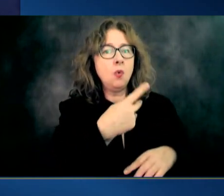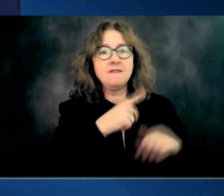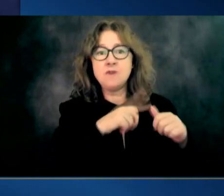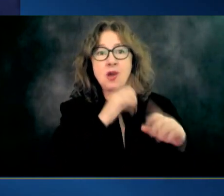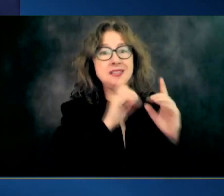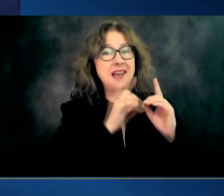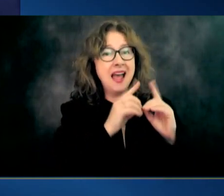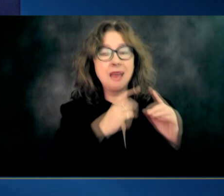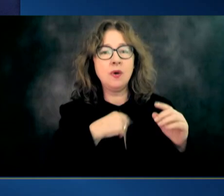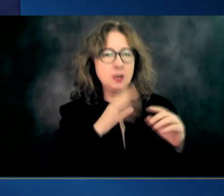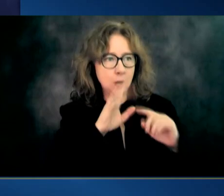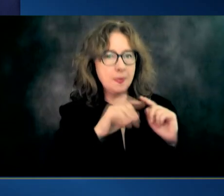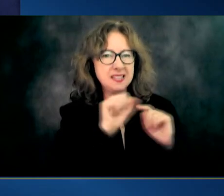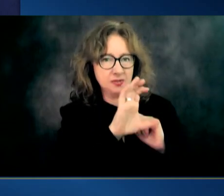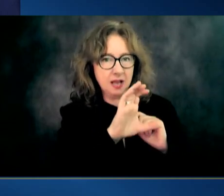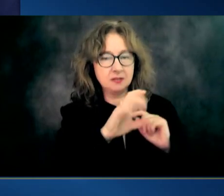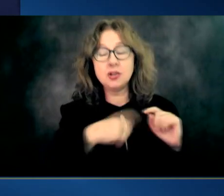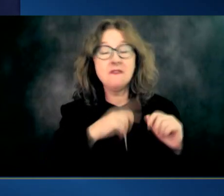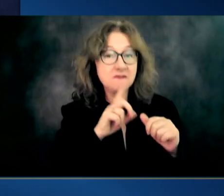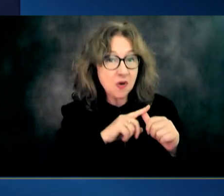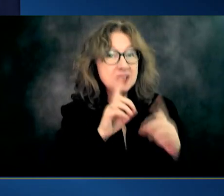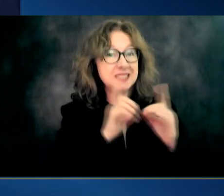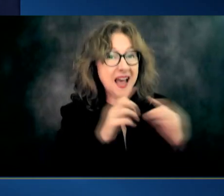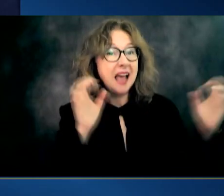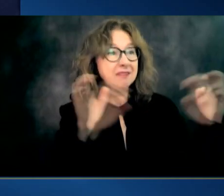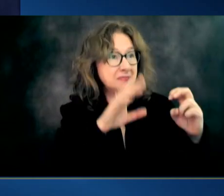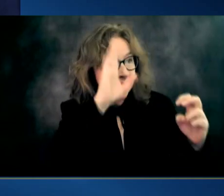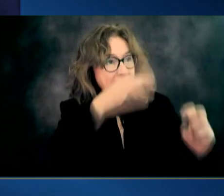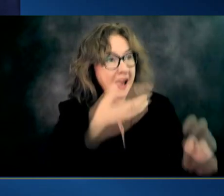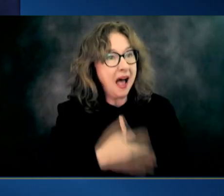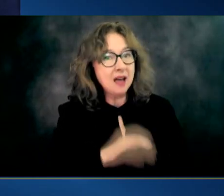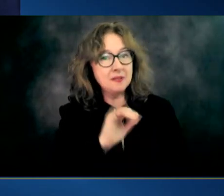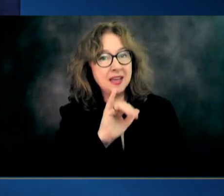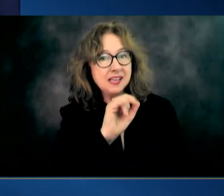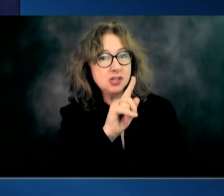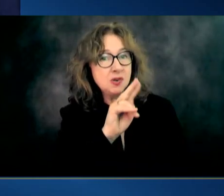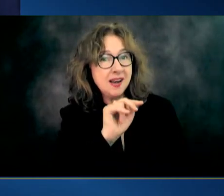I have sickle cell. Just let's get that out of the way, because it's such a big factor." And